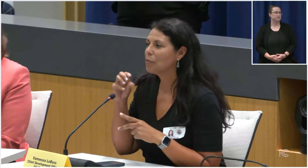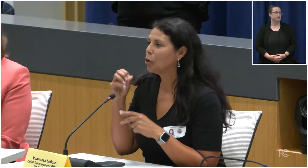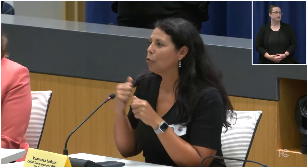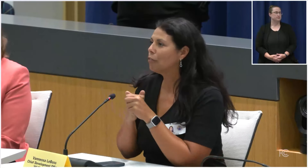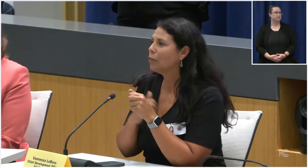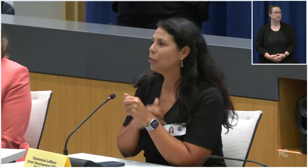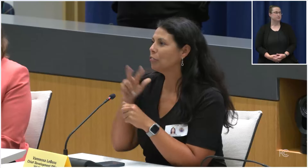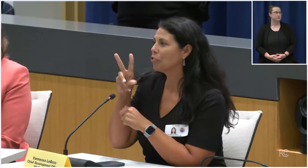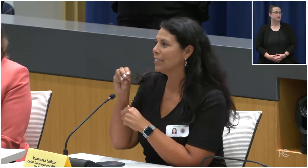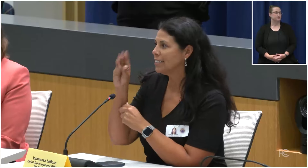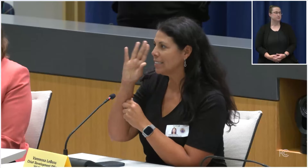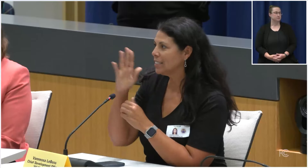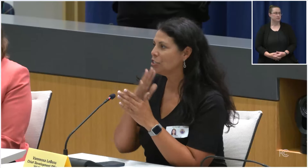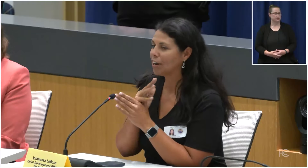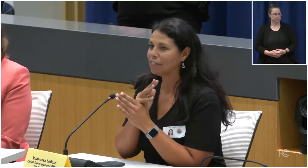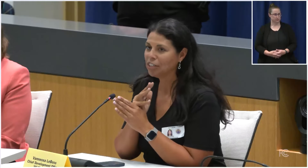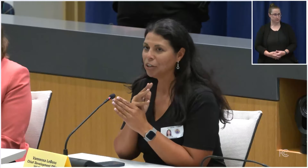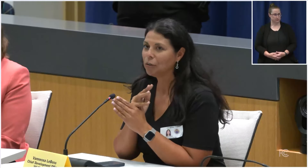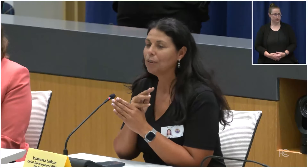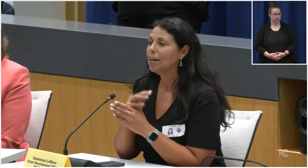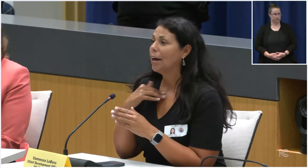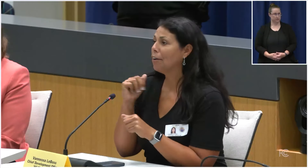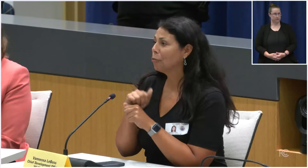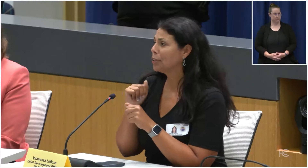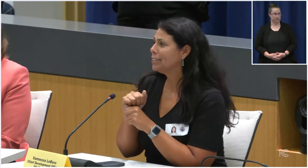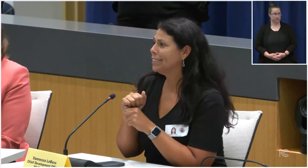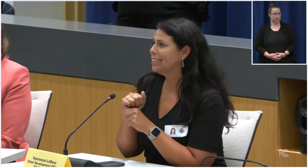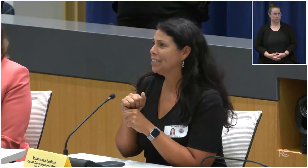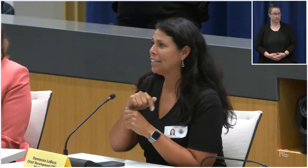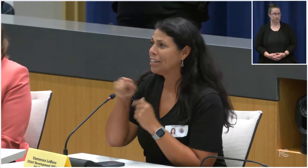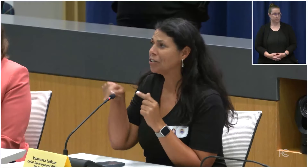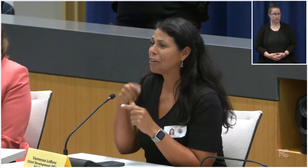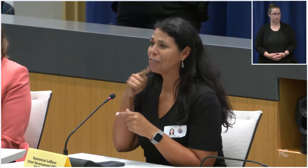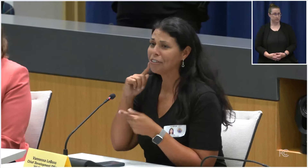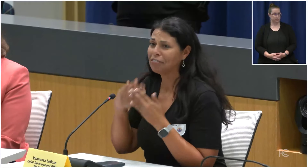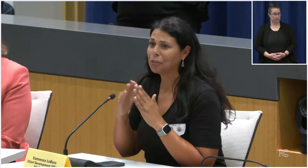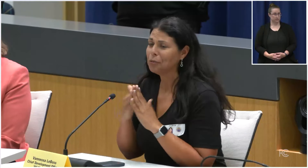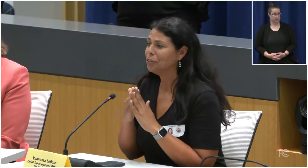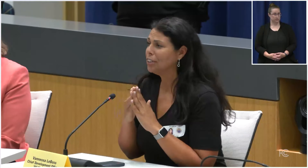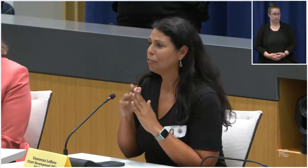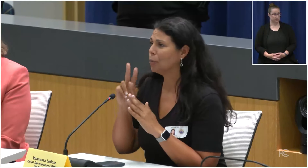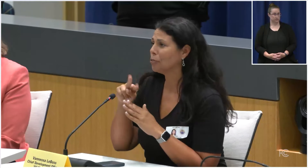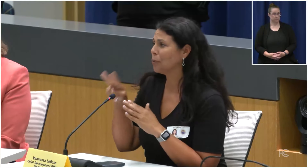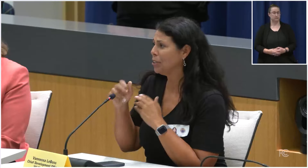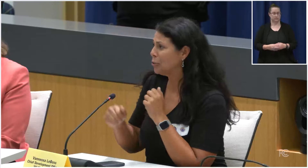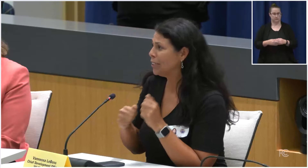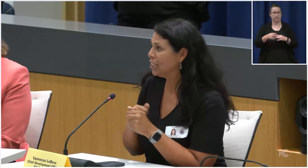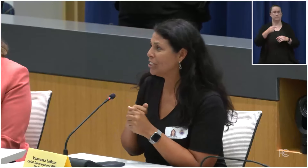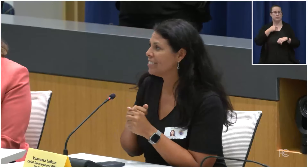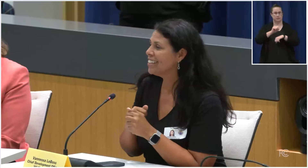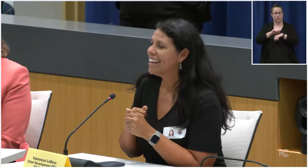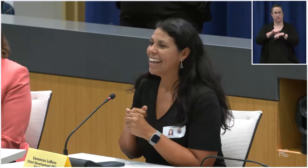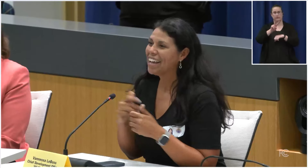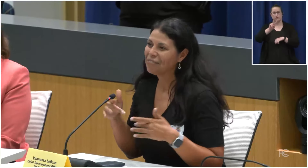THANK YOU, SARAH. VANNESSA. HI MY NAME IS VANNESSA LEBOSS AND I AM THE CO-FOUNDER OF 360